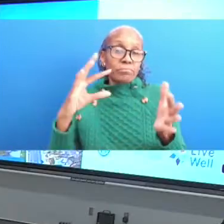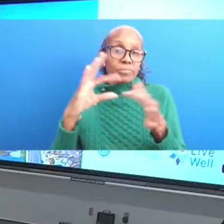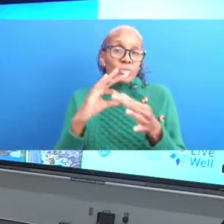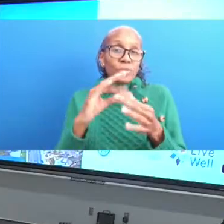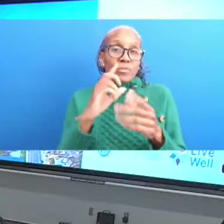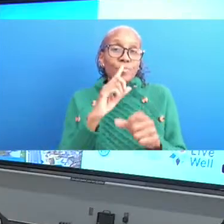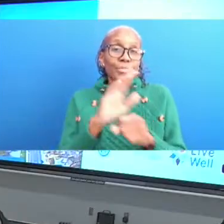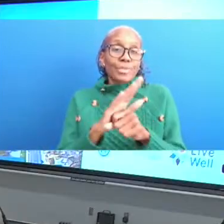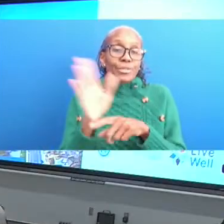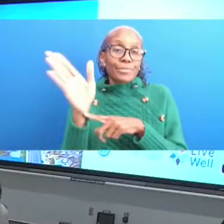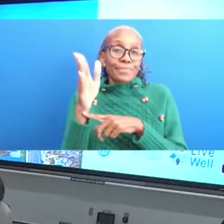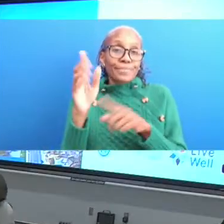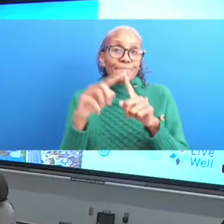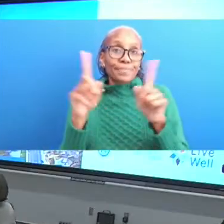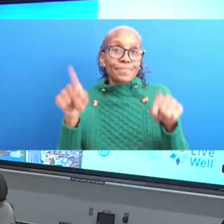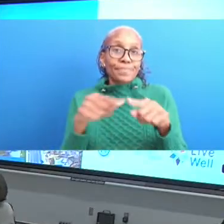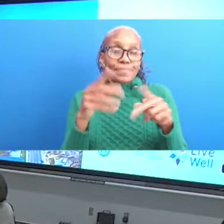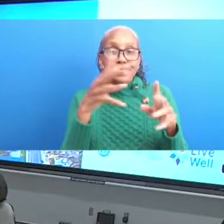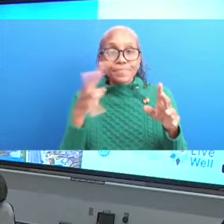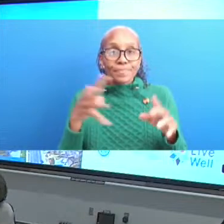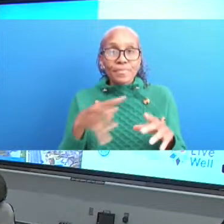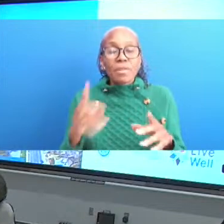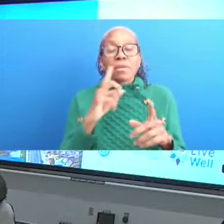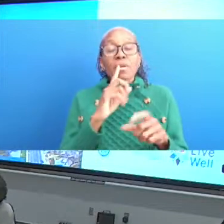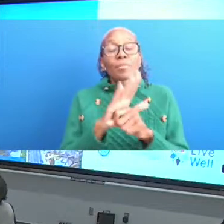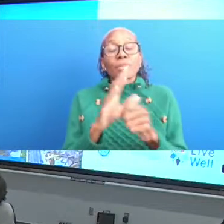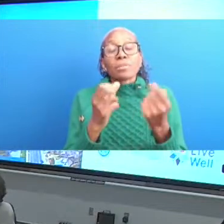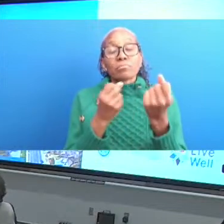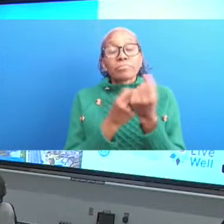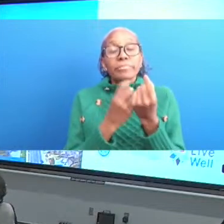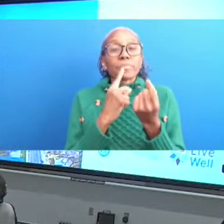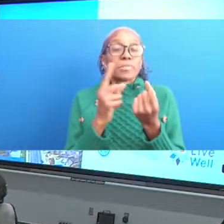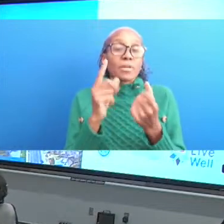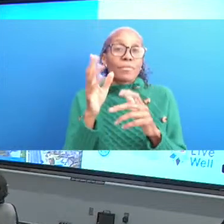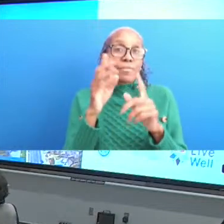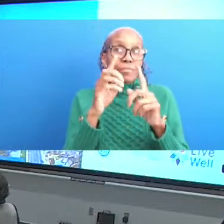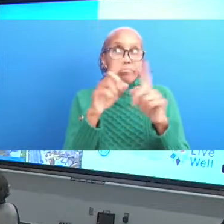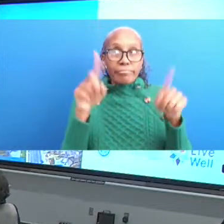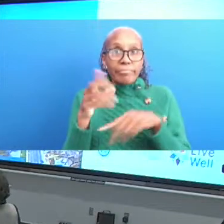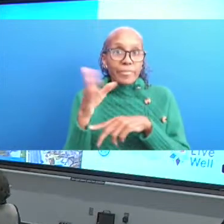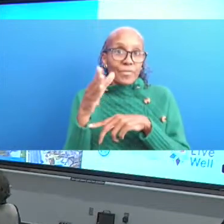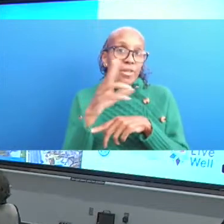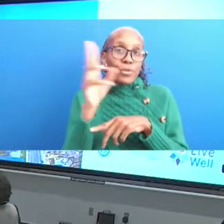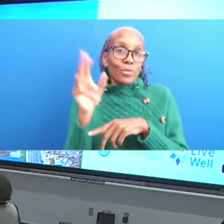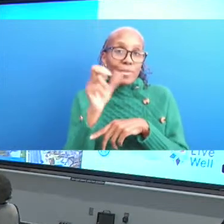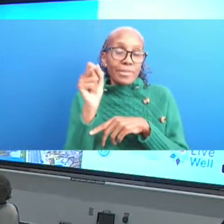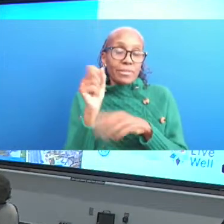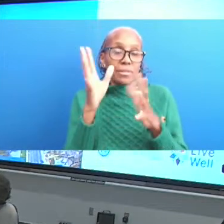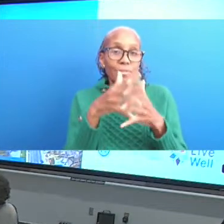ALL RIGHT THANK YOU EVERY ONE OF YOU WILL STAND AND JOIN ME FOR THE PLEDGE OF ALLEGIANCE